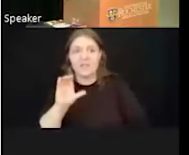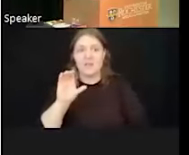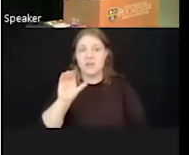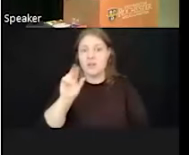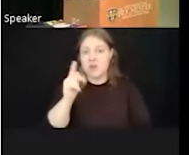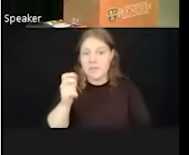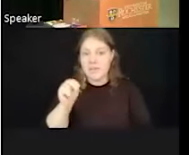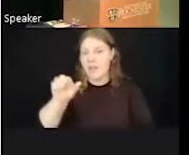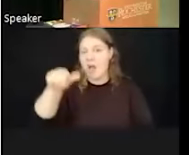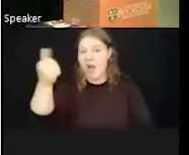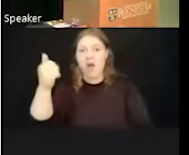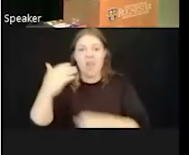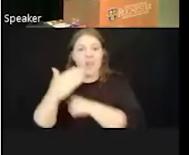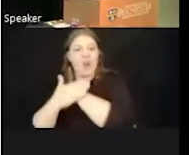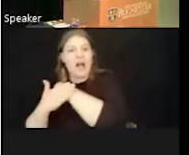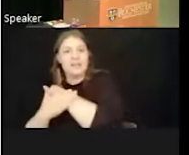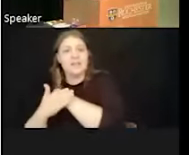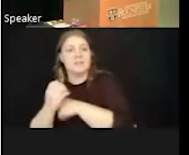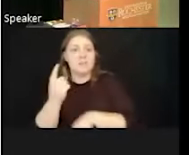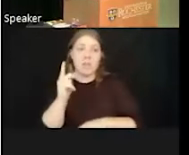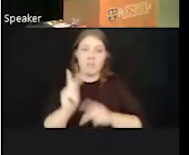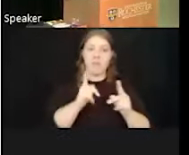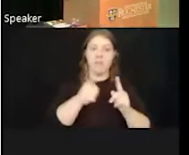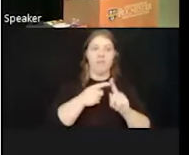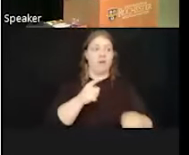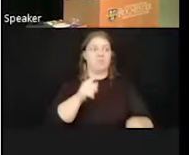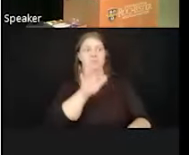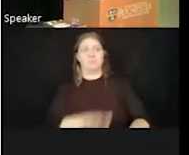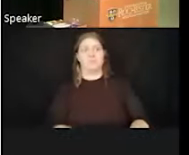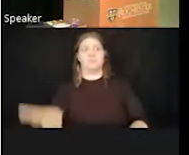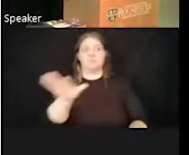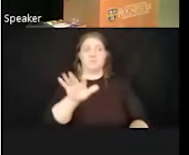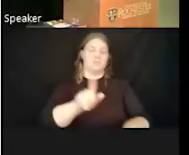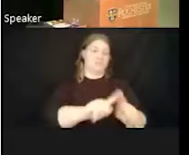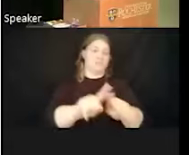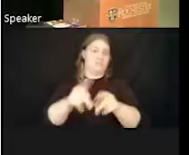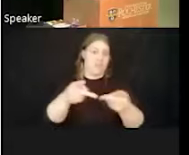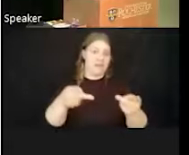but individuals that are coming from so many different um places we have refugees that are